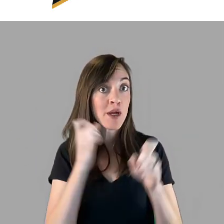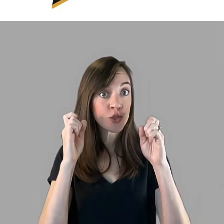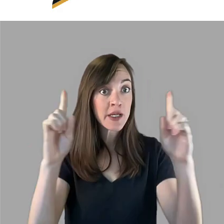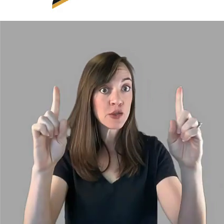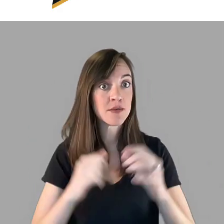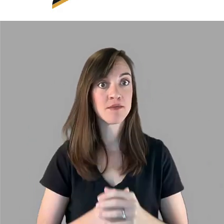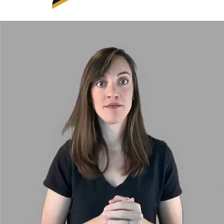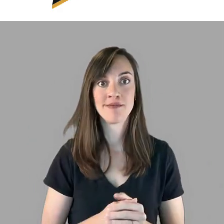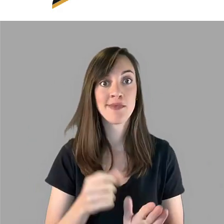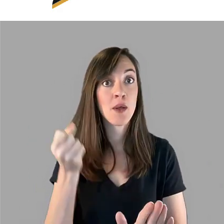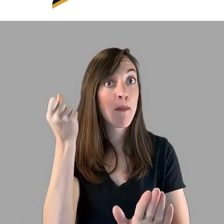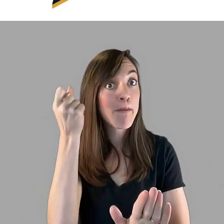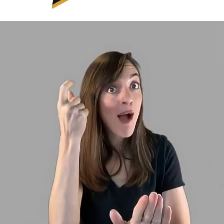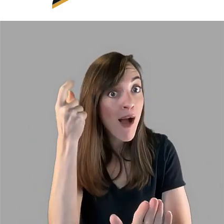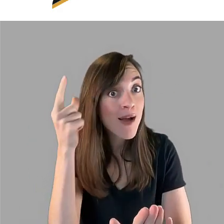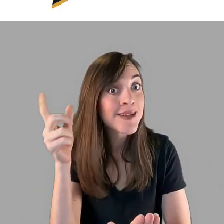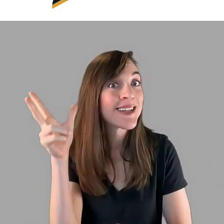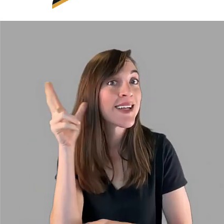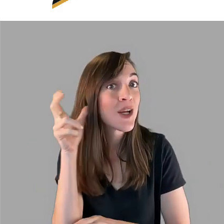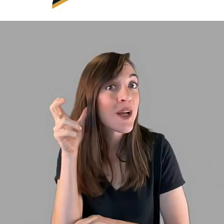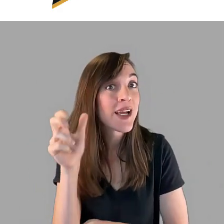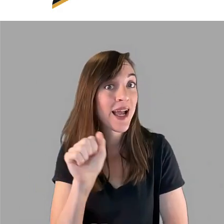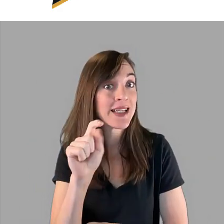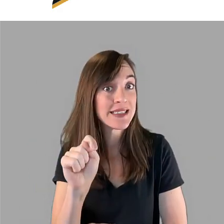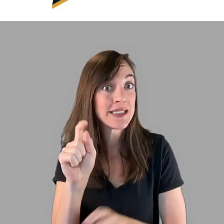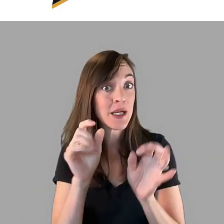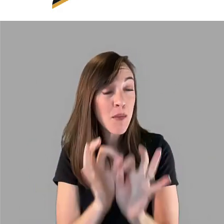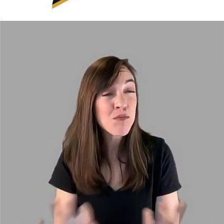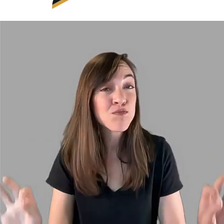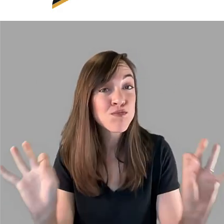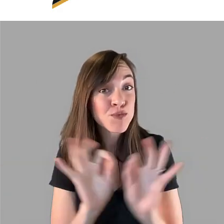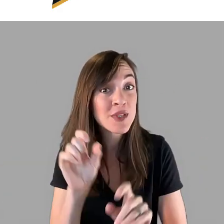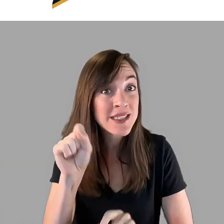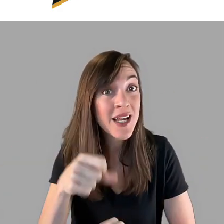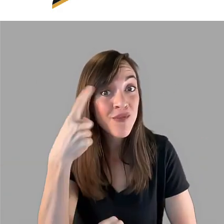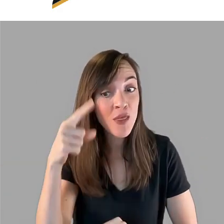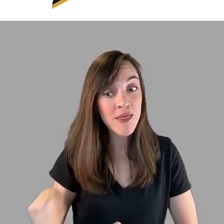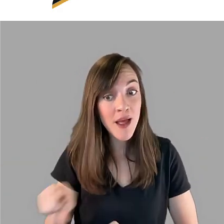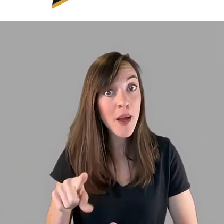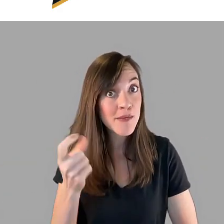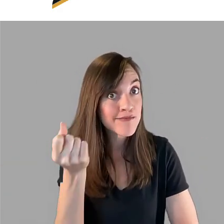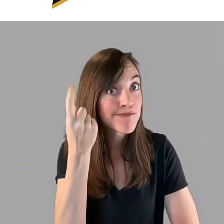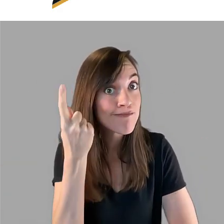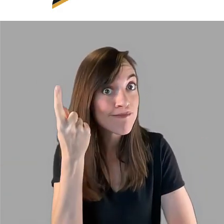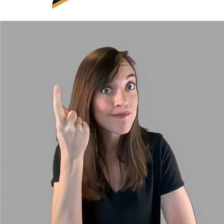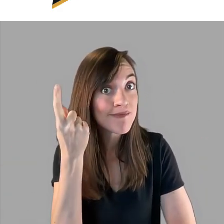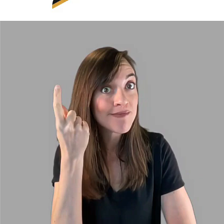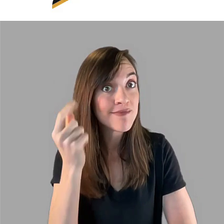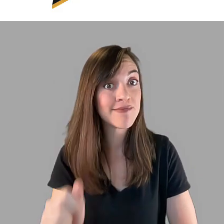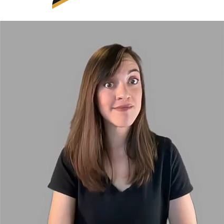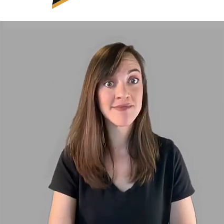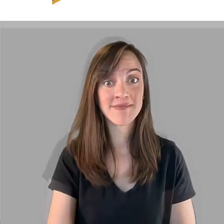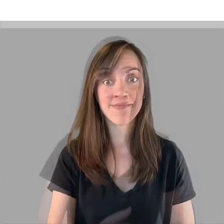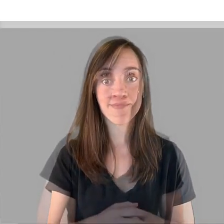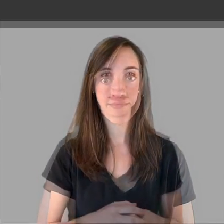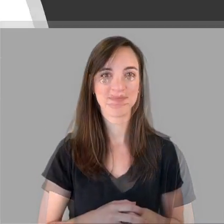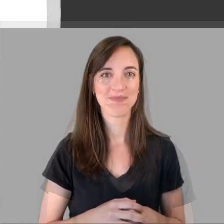education (FAPE). And although, hearing AT is vitally important for students who are DHH…